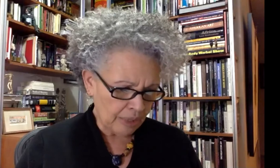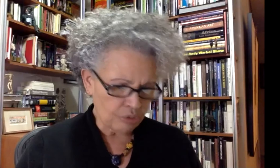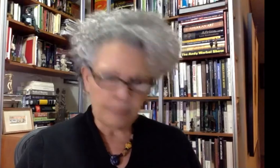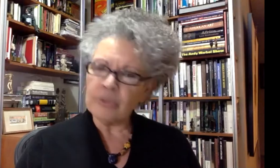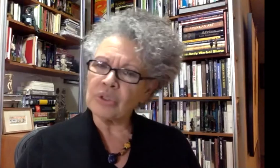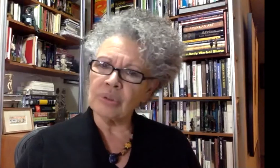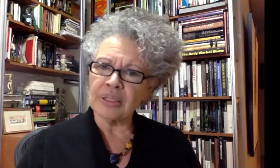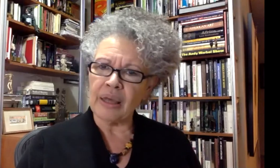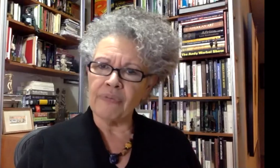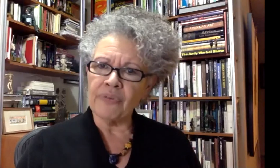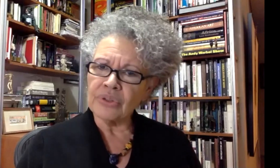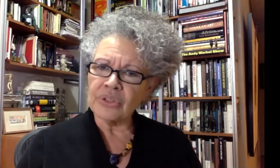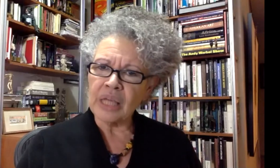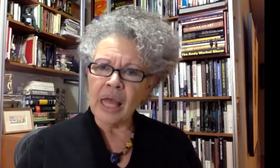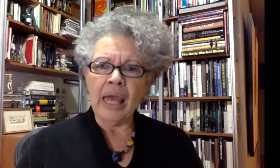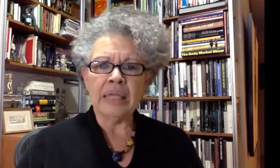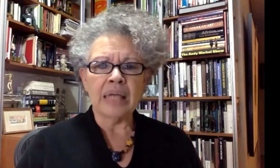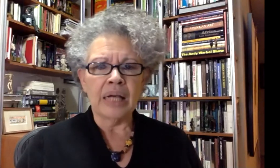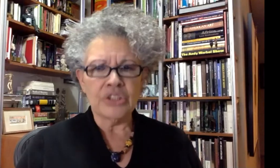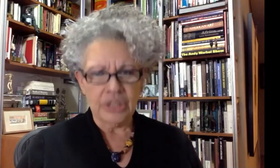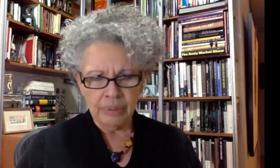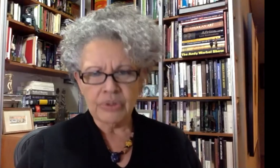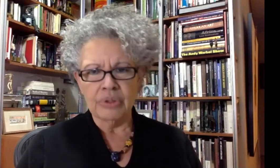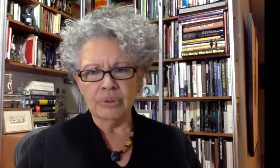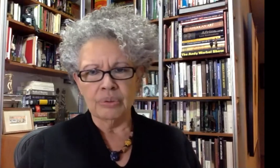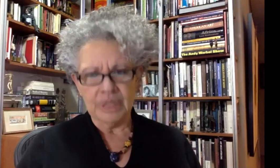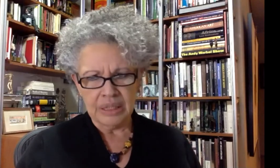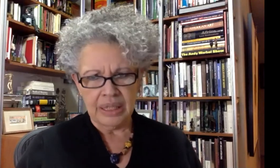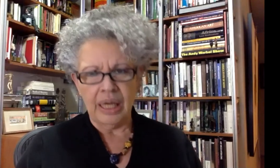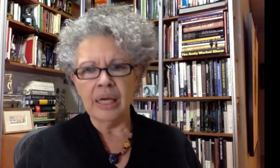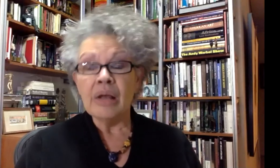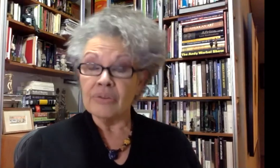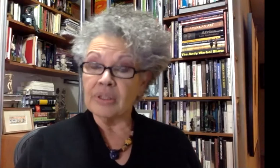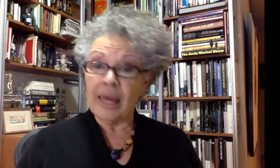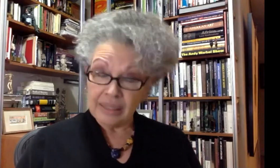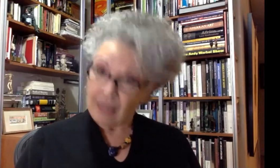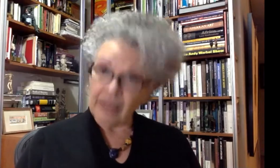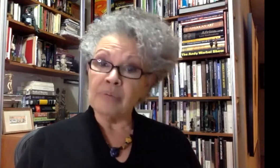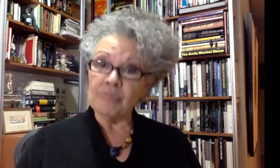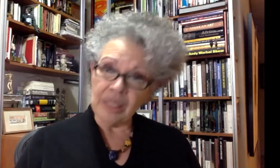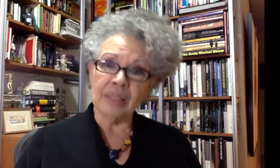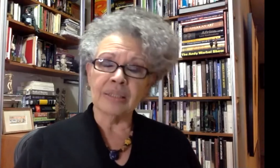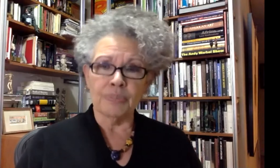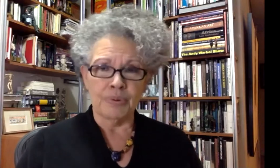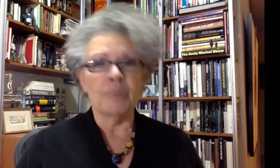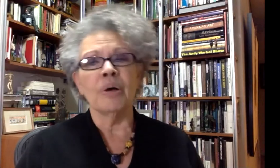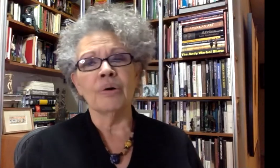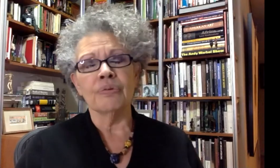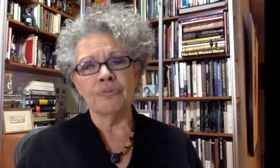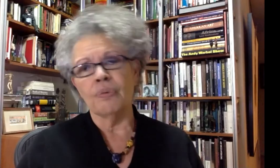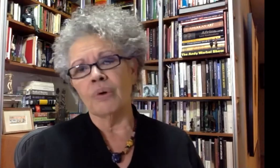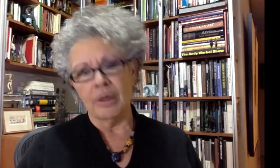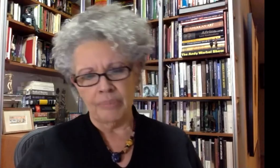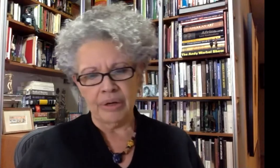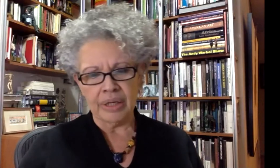tribute to his efforts and I share with you today that nine-minutes promo for "American